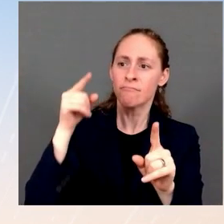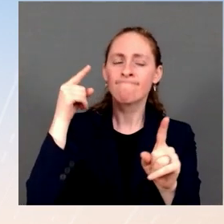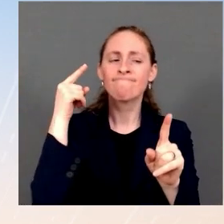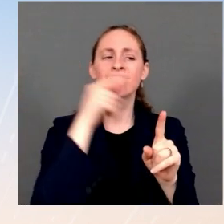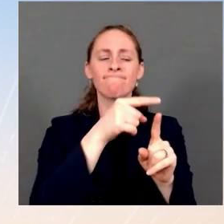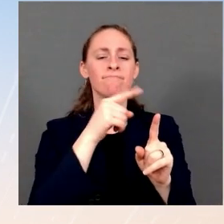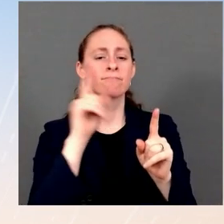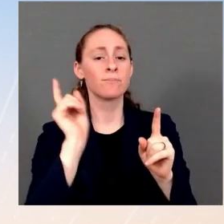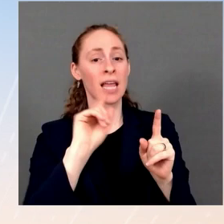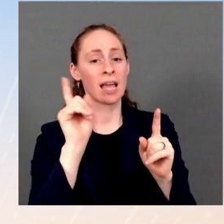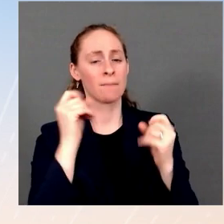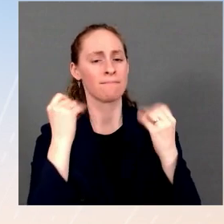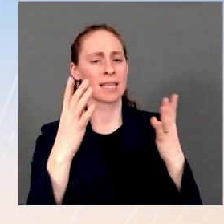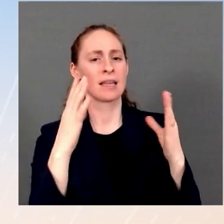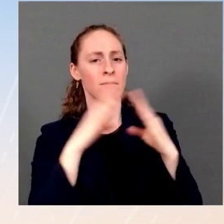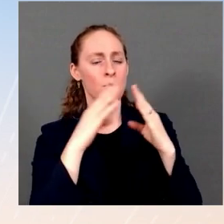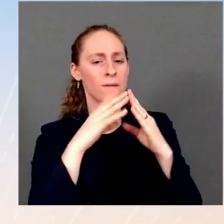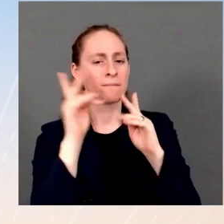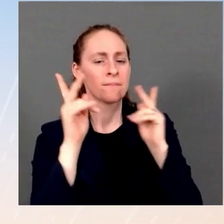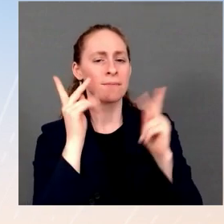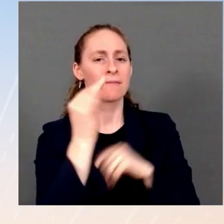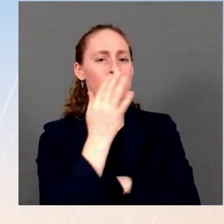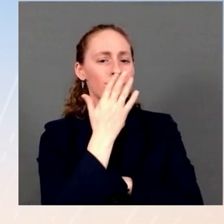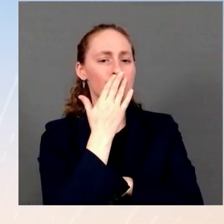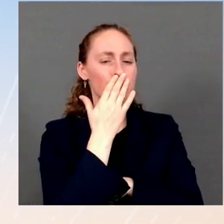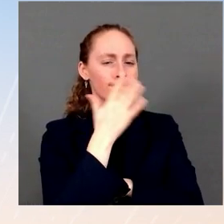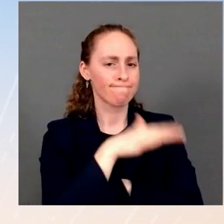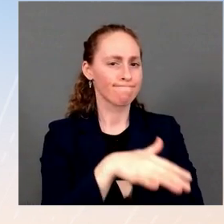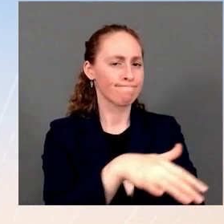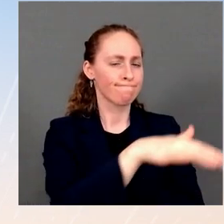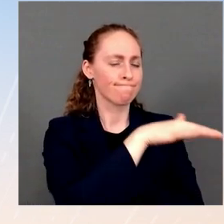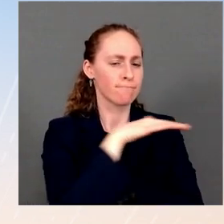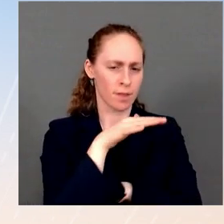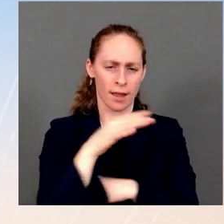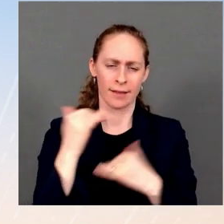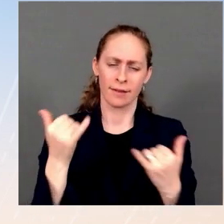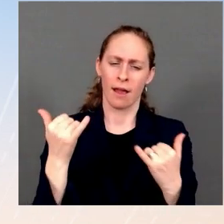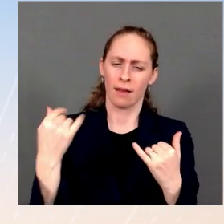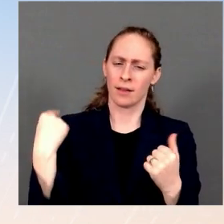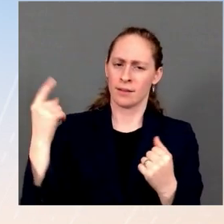have made replacing lead pipes a centerpiece of the Bipartisan Infrastructure Law